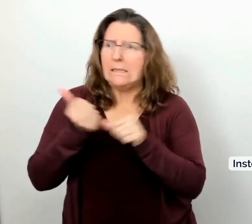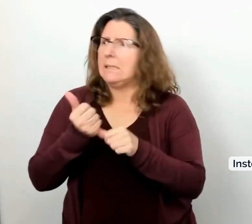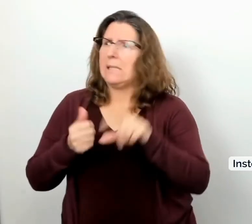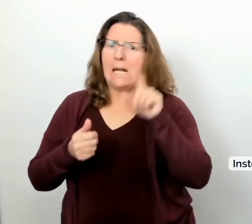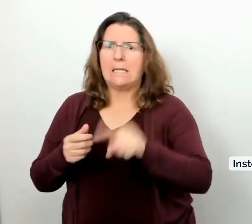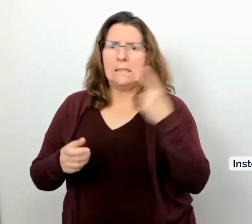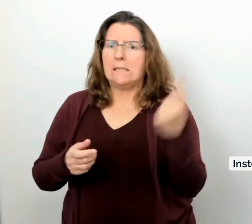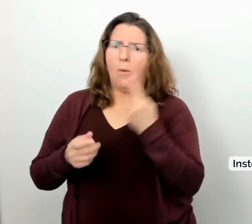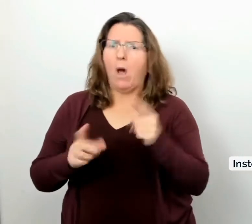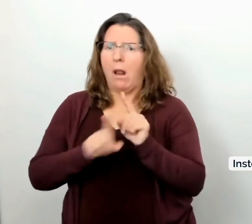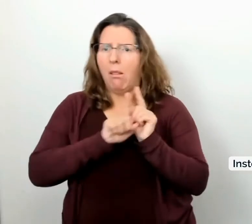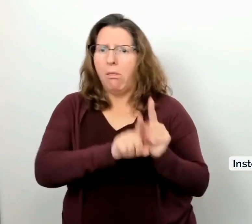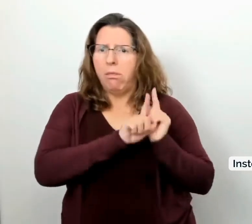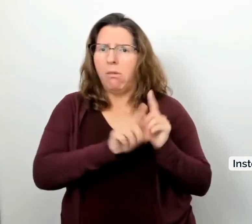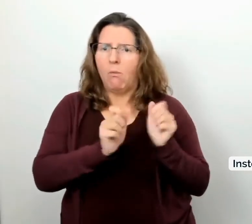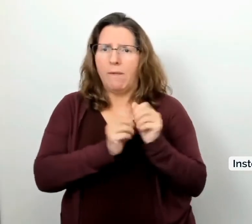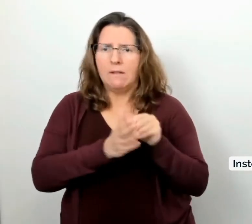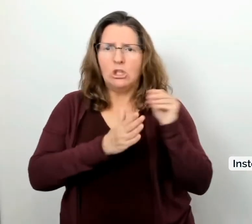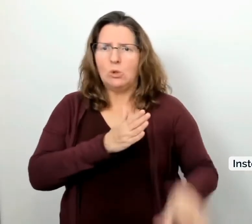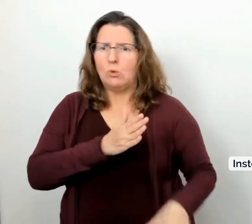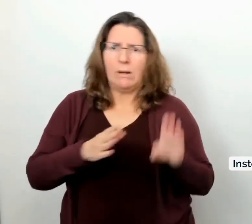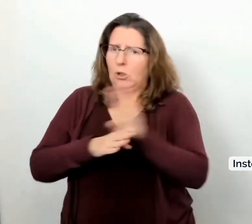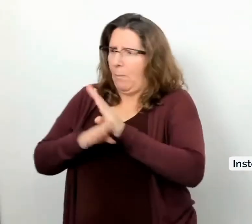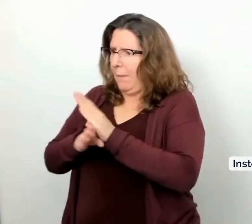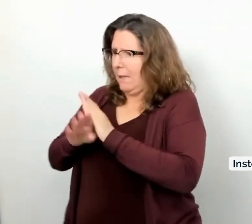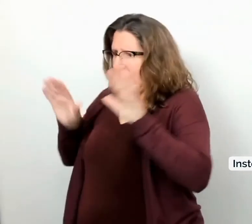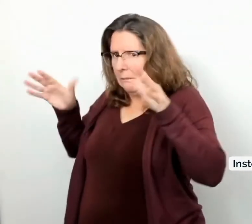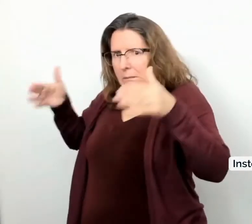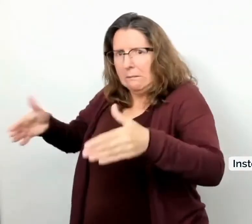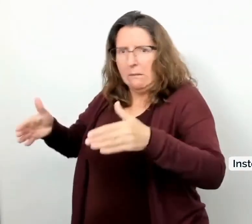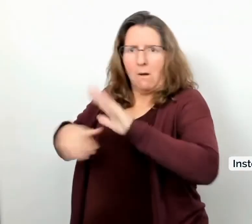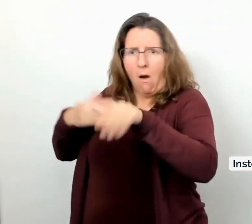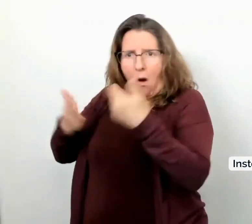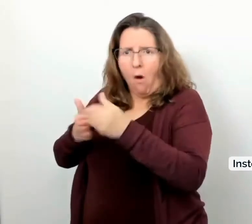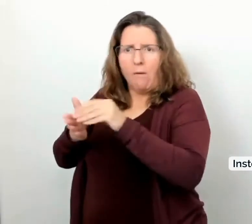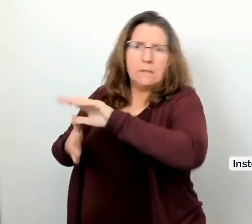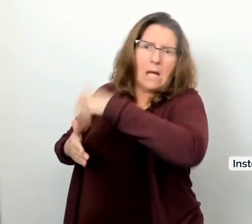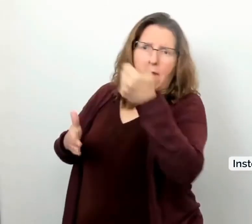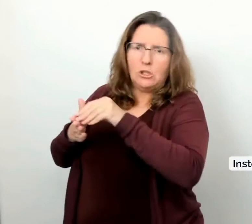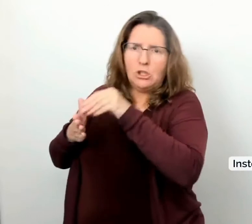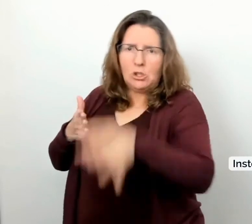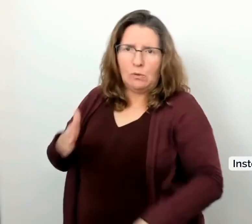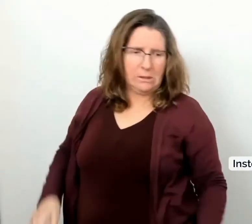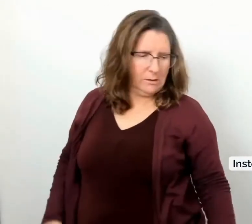"I need more assistant time so they can work one-to-one with the student while I concentrate on the rest of the class"